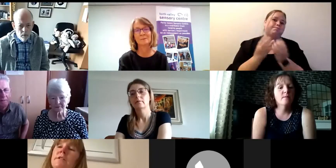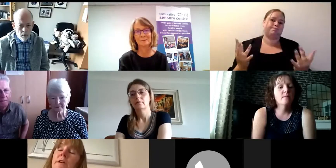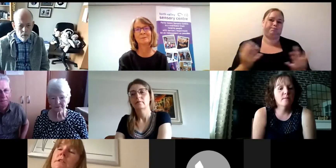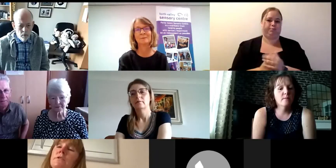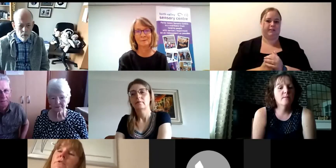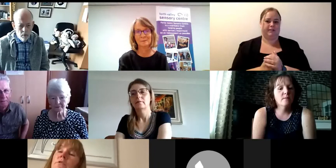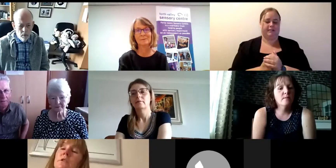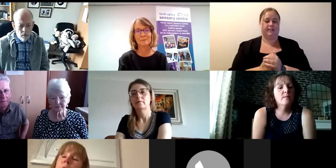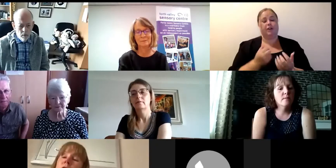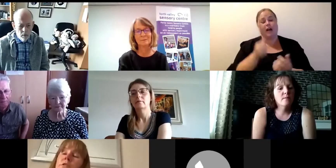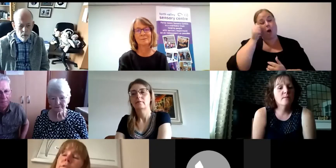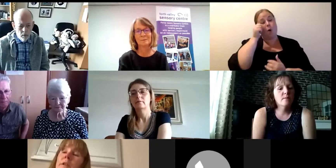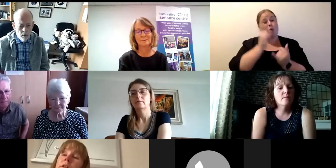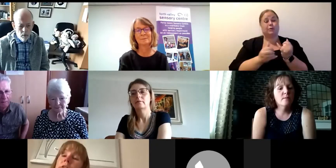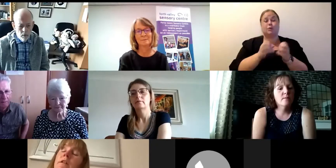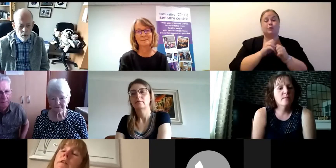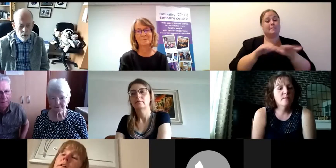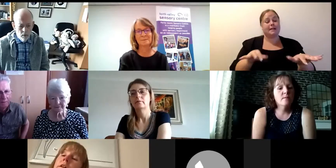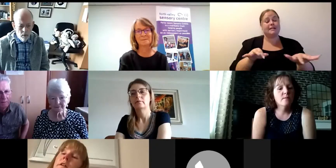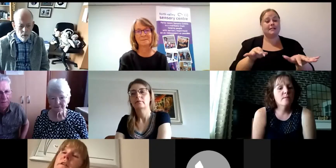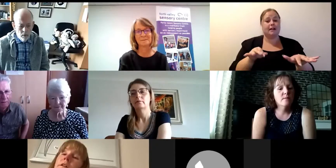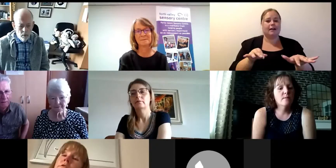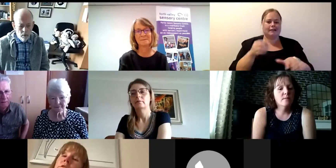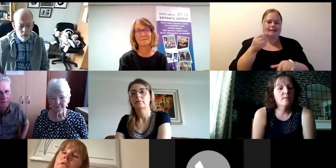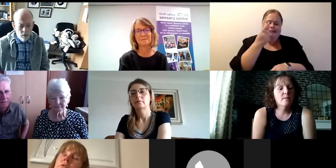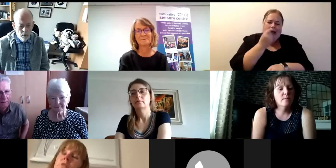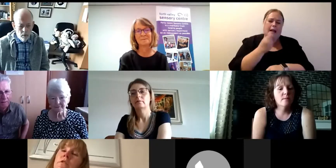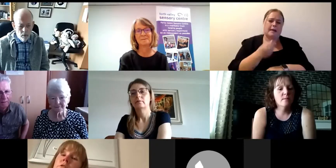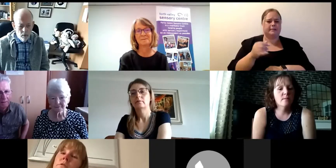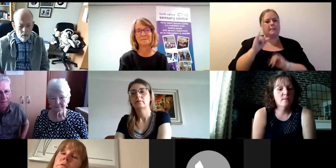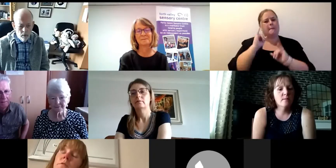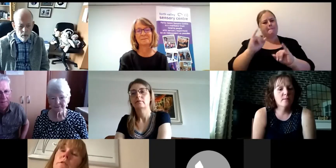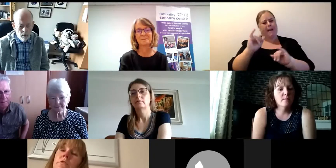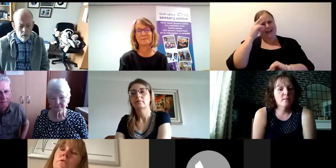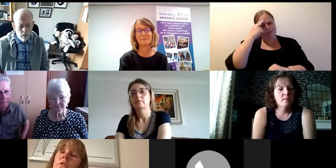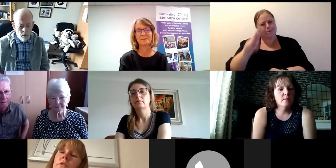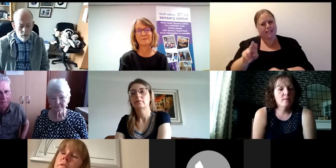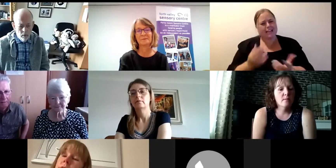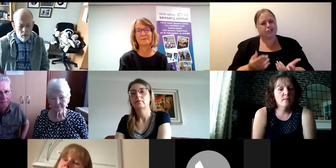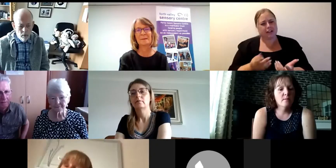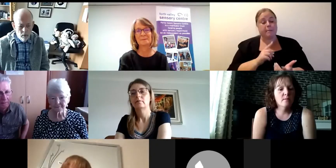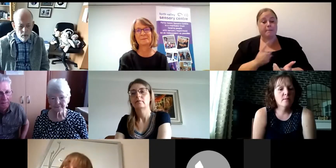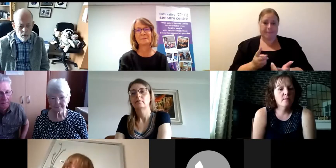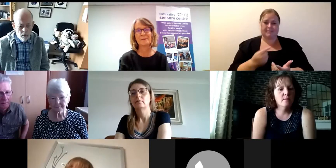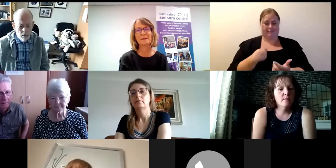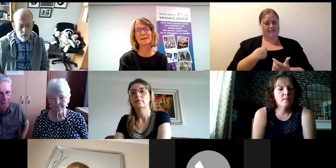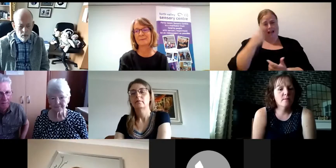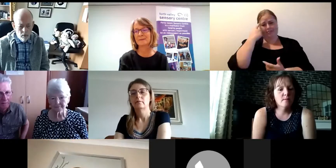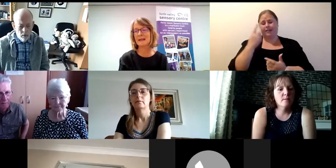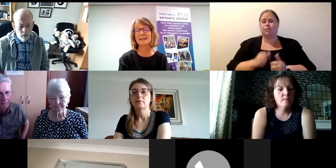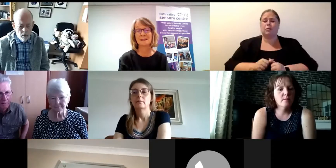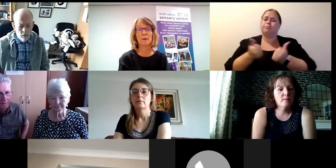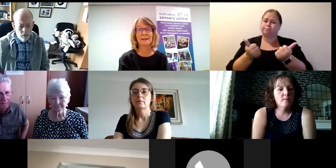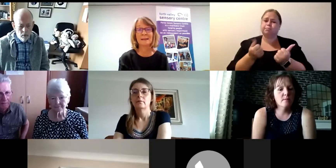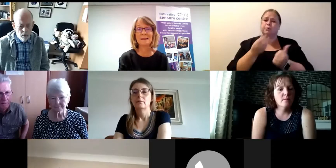of things. I just use it positively. Its a good tool.